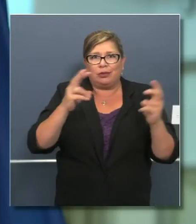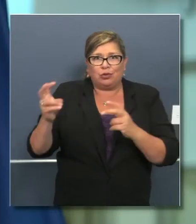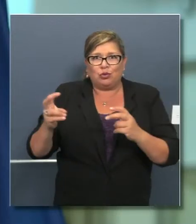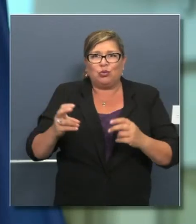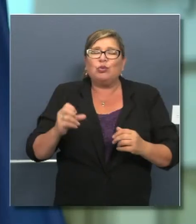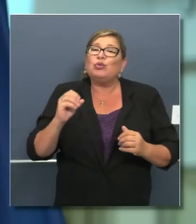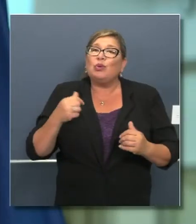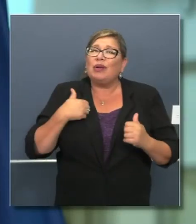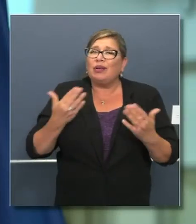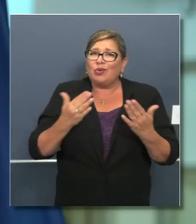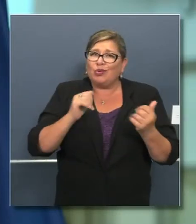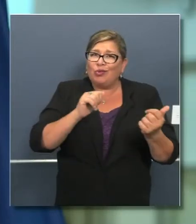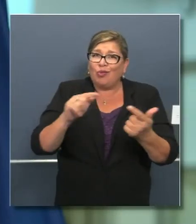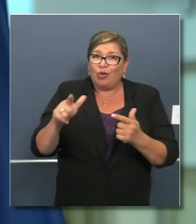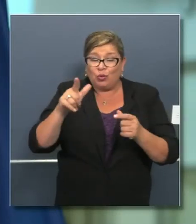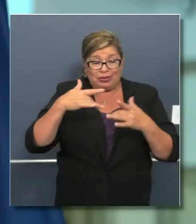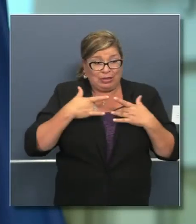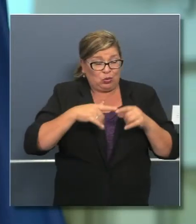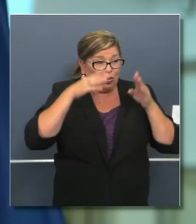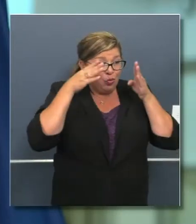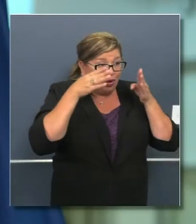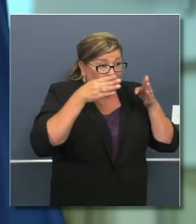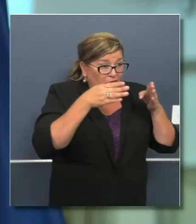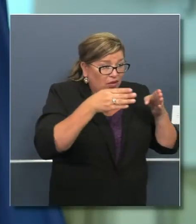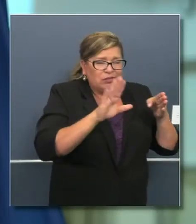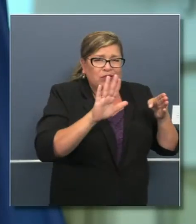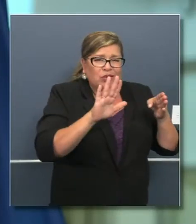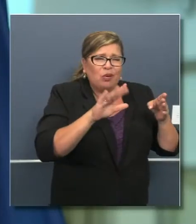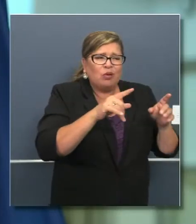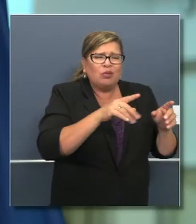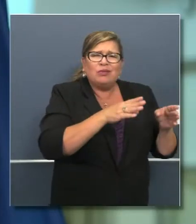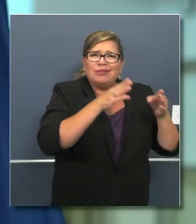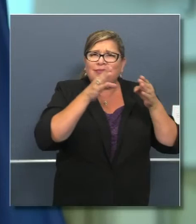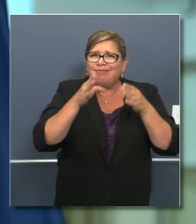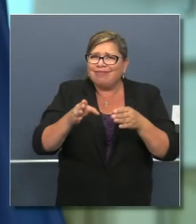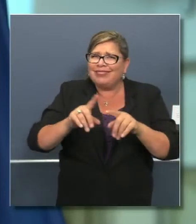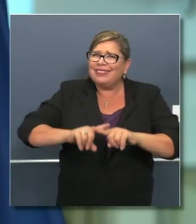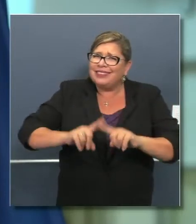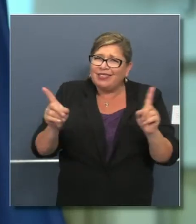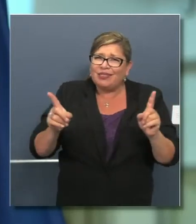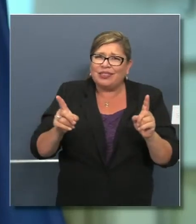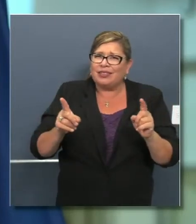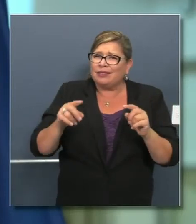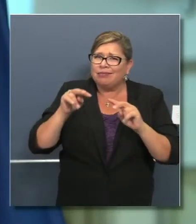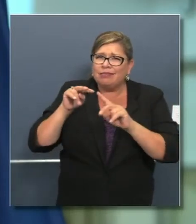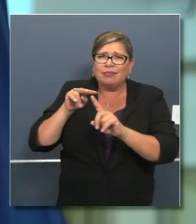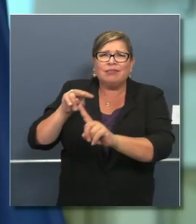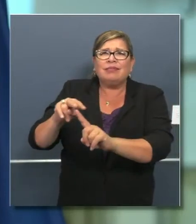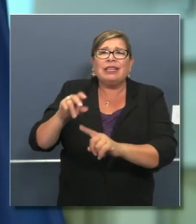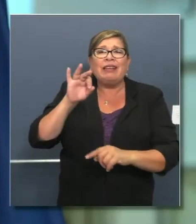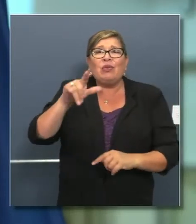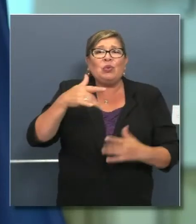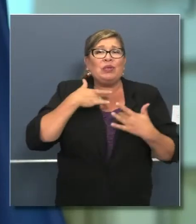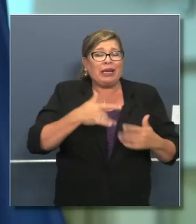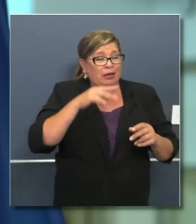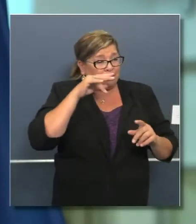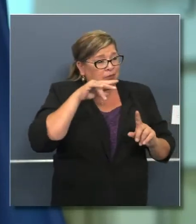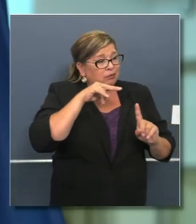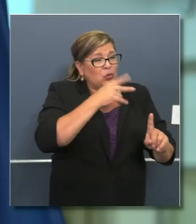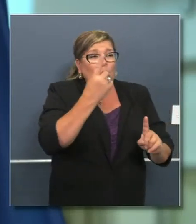to flip the station check out a website that you don't normally attach much veracity and credence